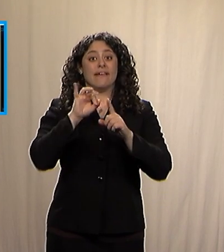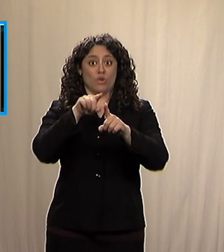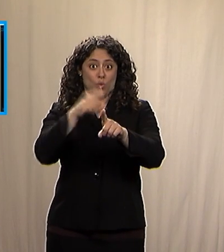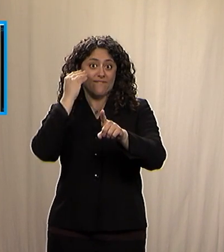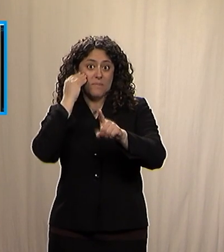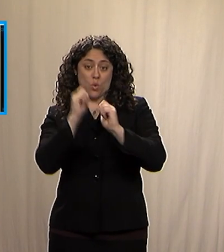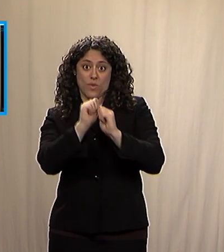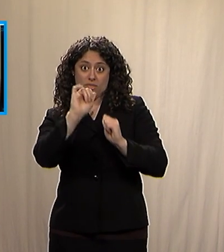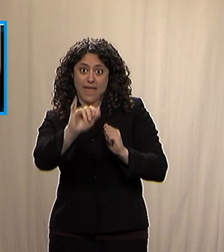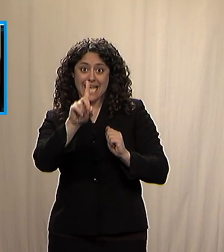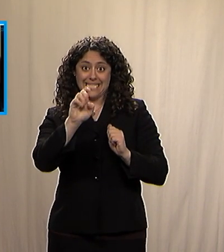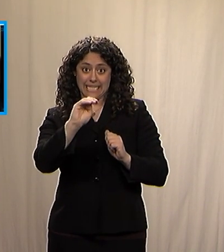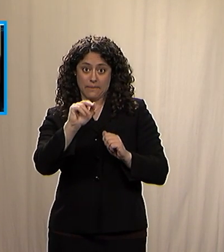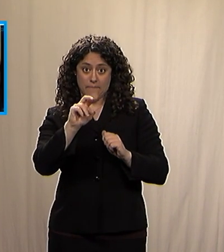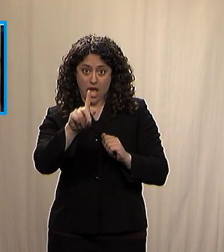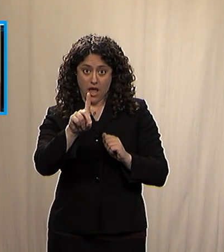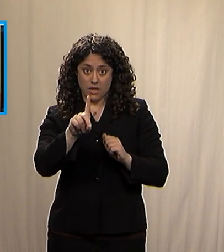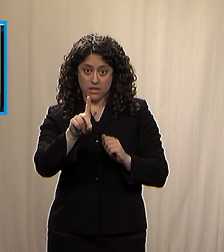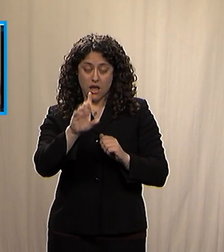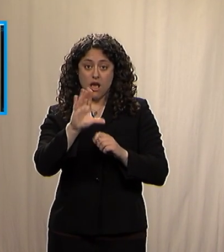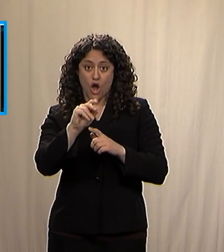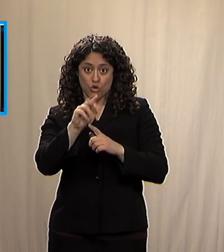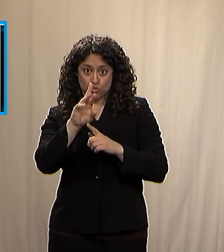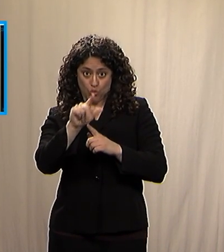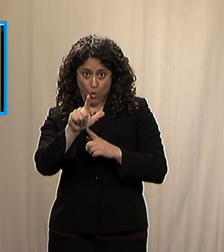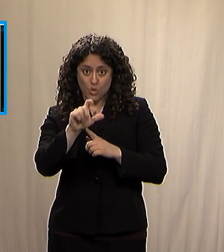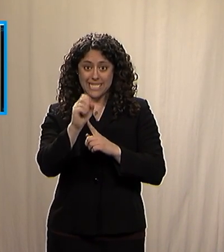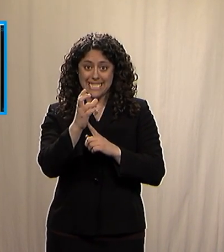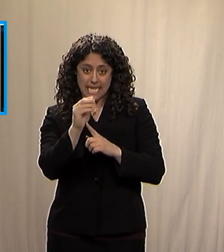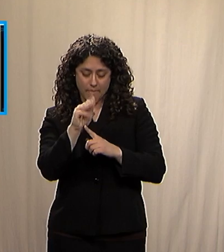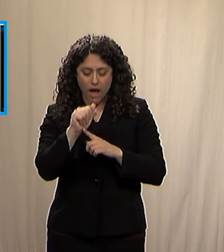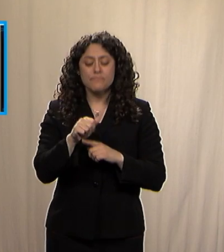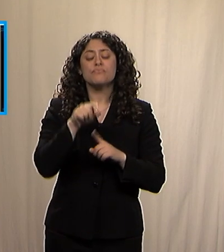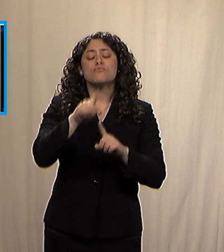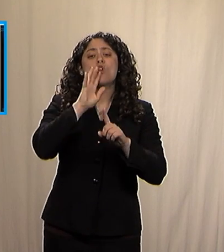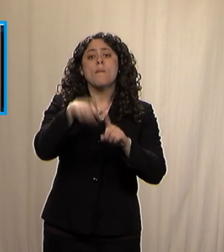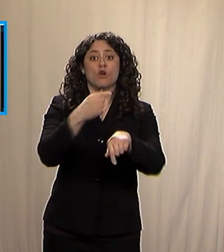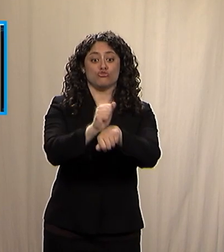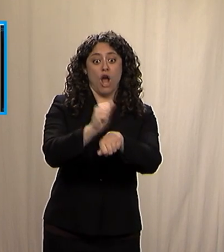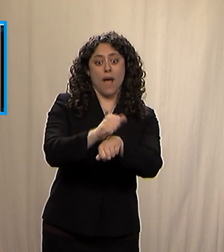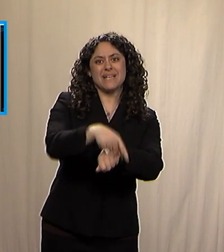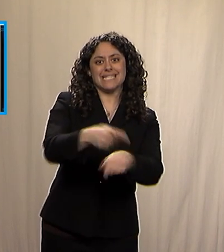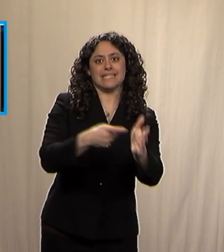it talks about the demands of the job, in our case interpreting, and the controls